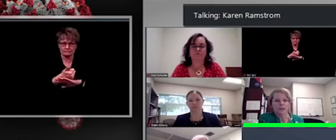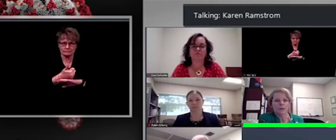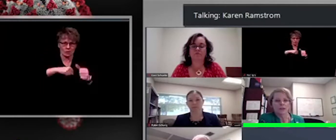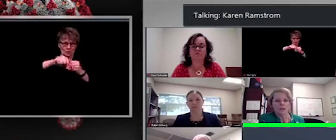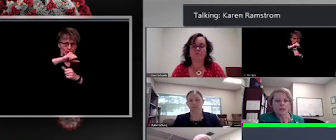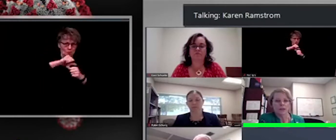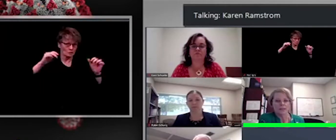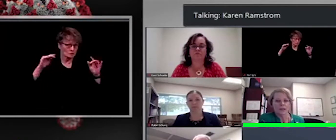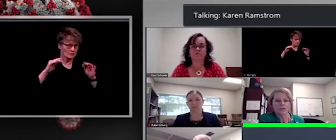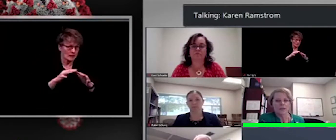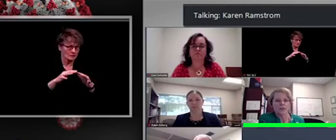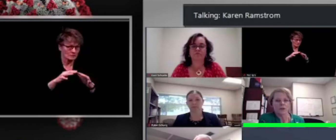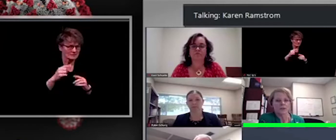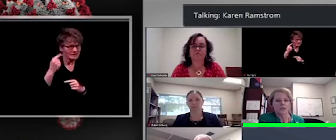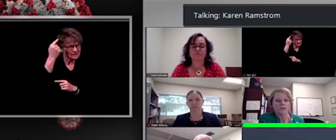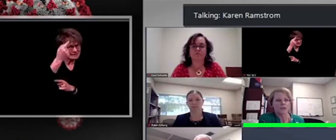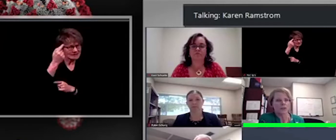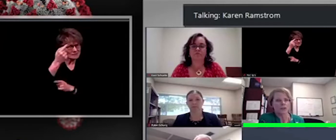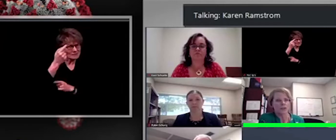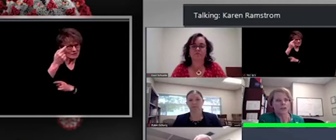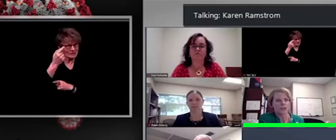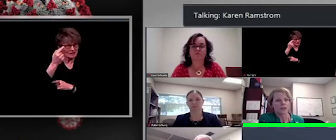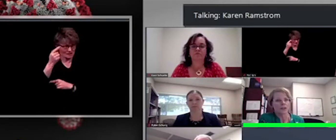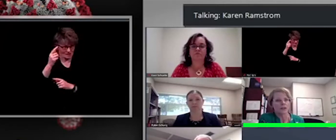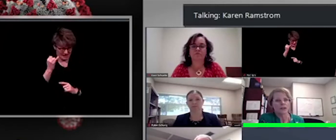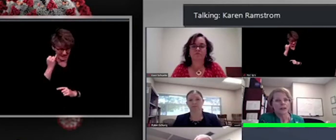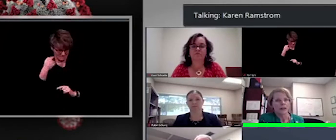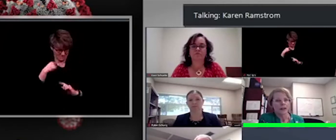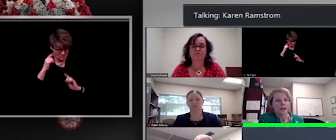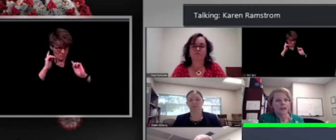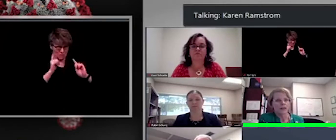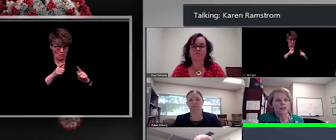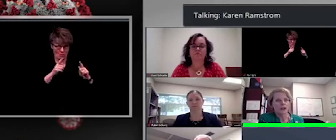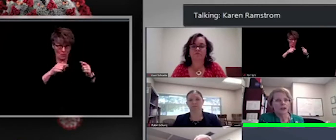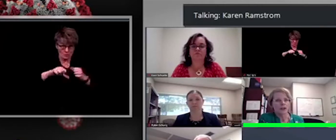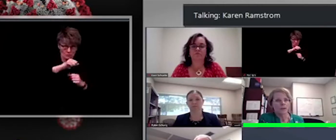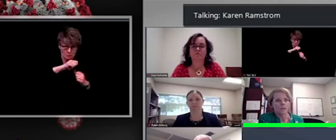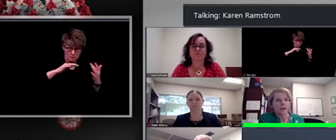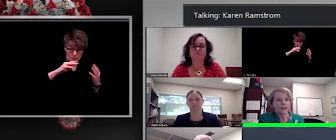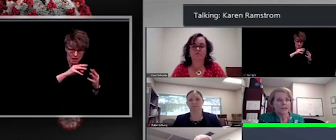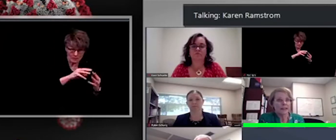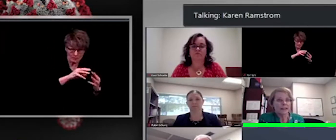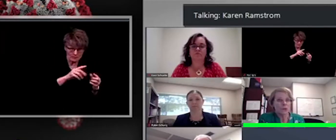community spread and sacrificing our businesses and children's education. Likely the answer